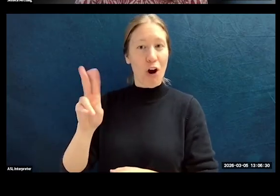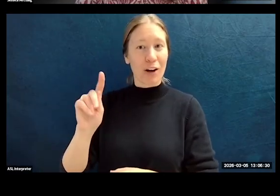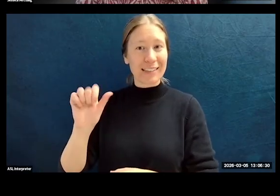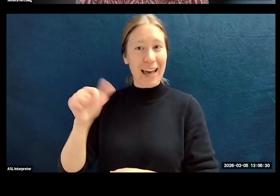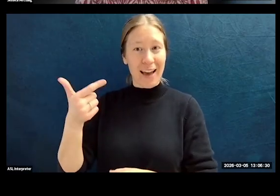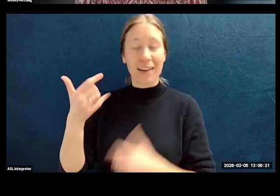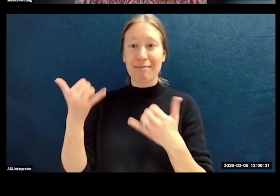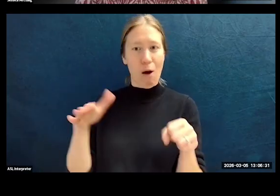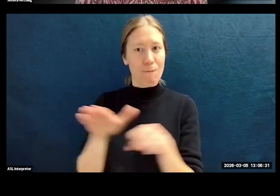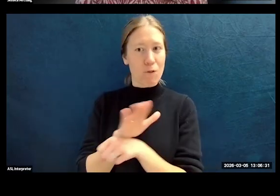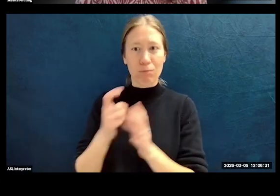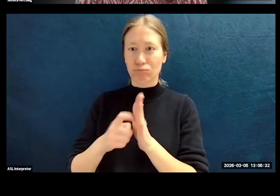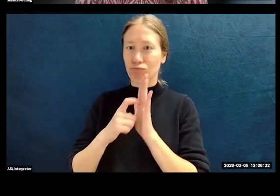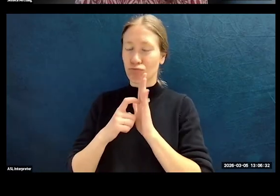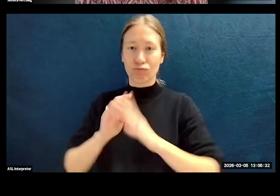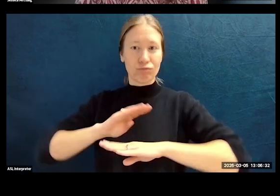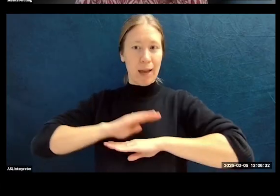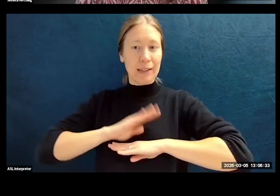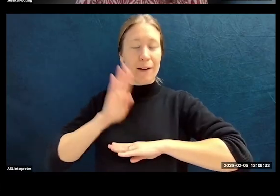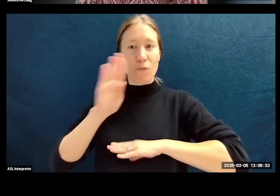for our link tag within our table of contents item.